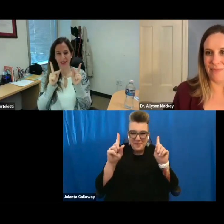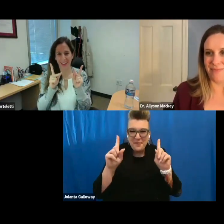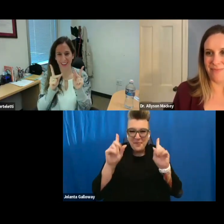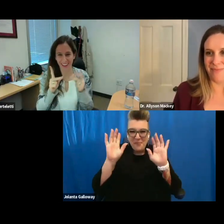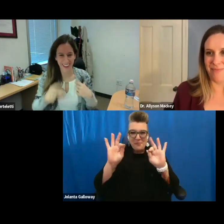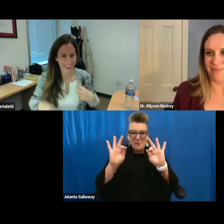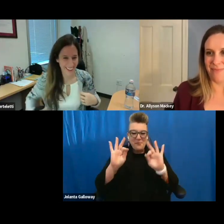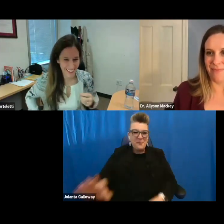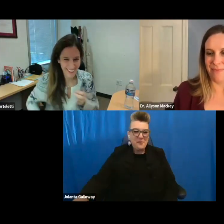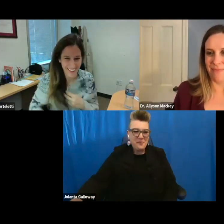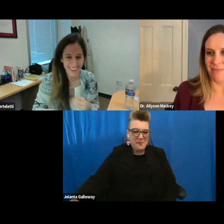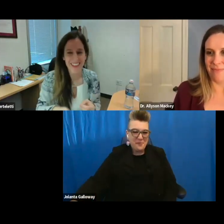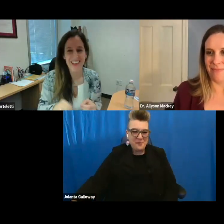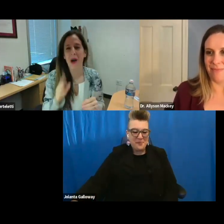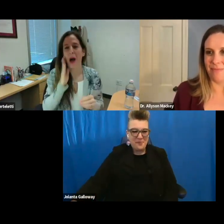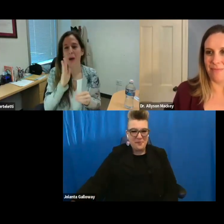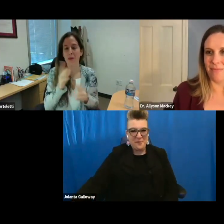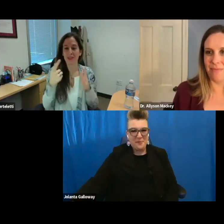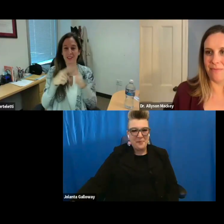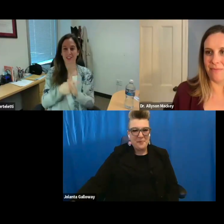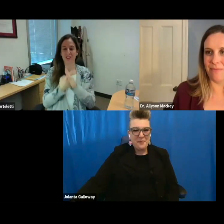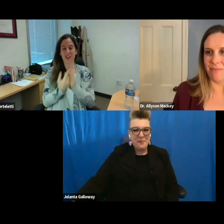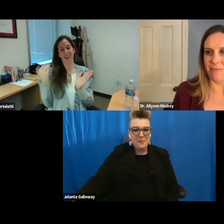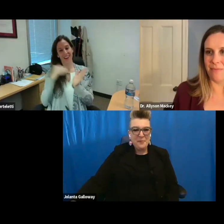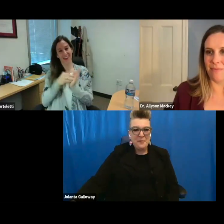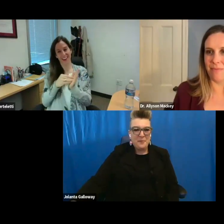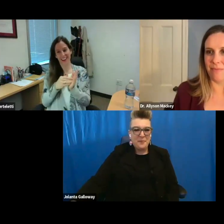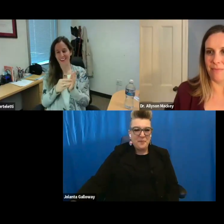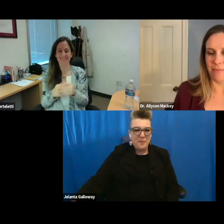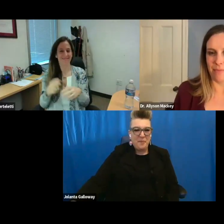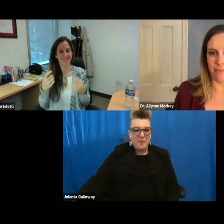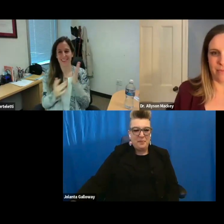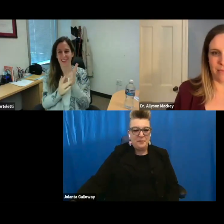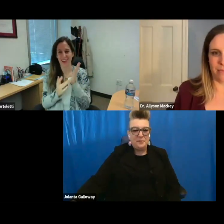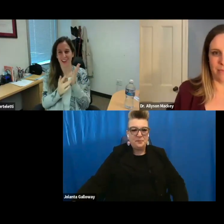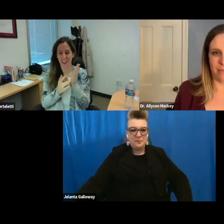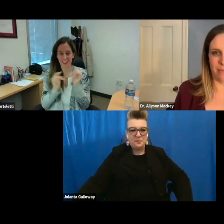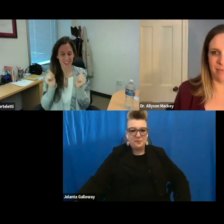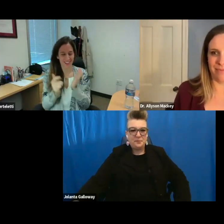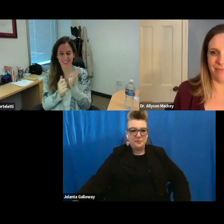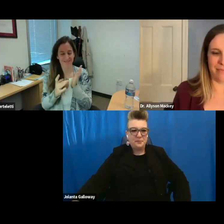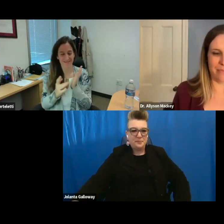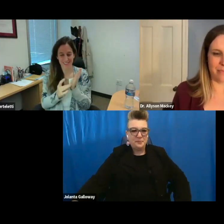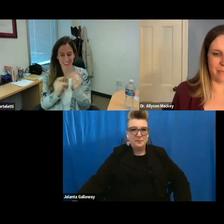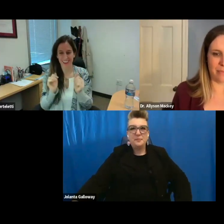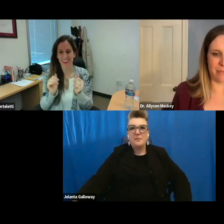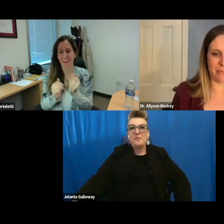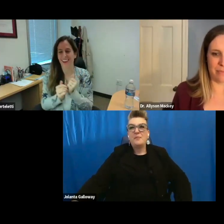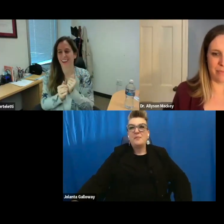everyone let me start over ah